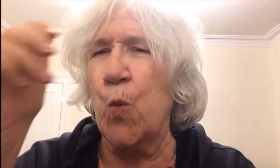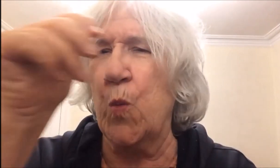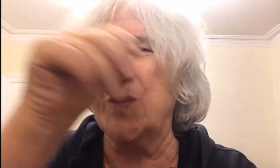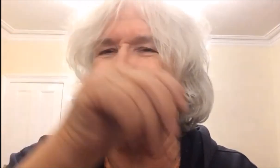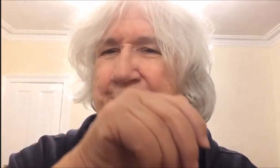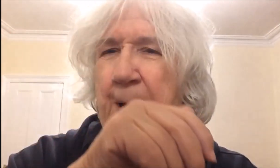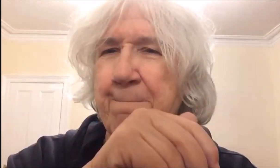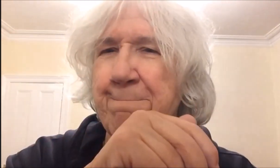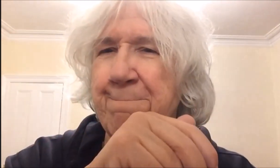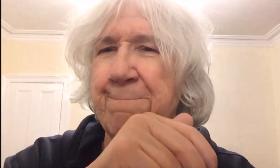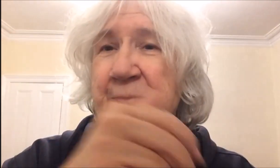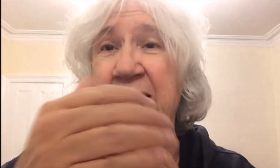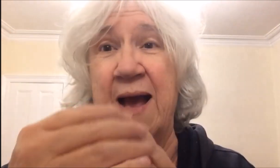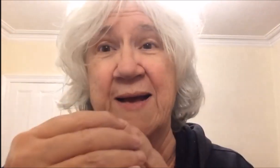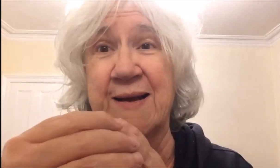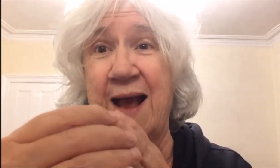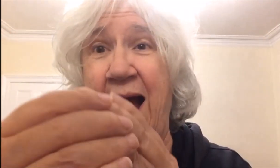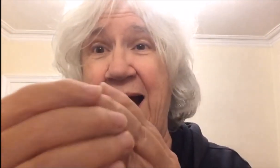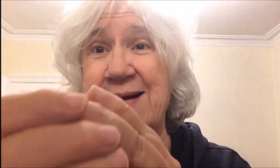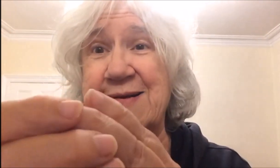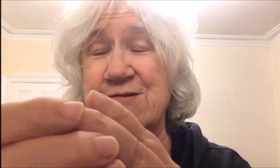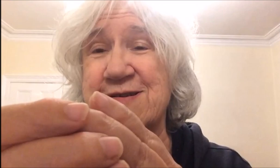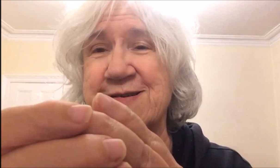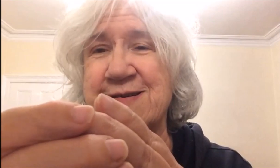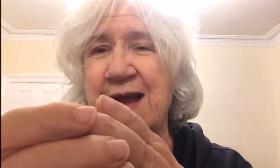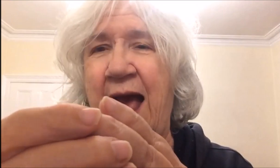your wisdom, and your guidance.